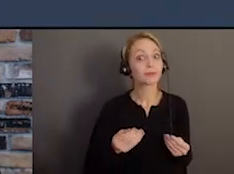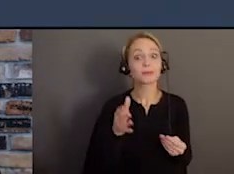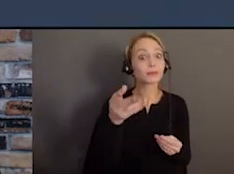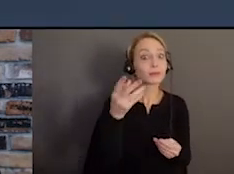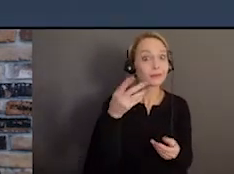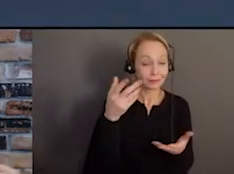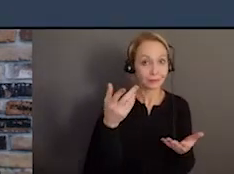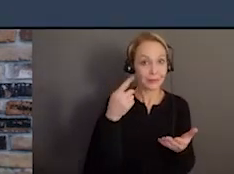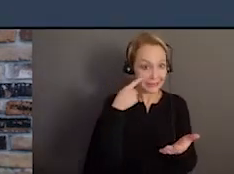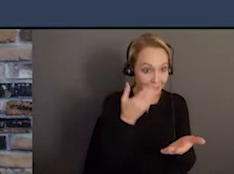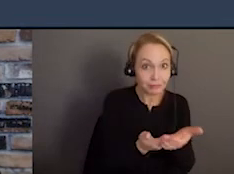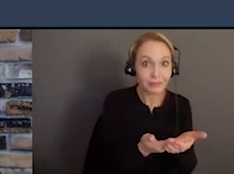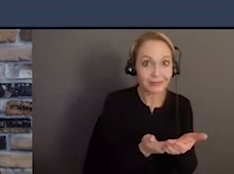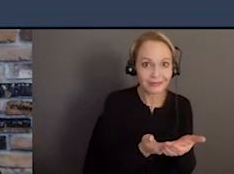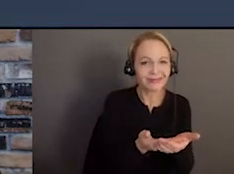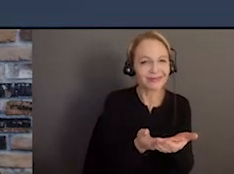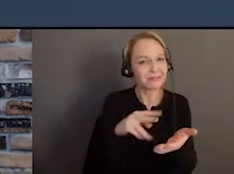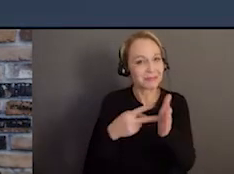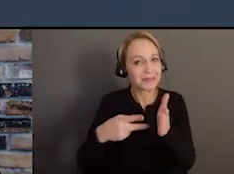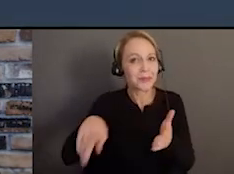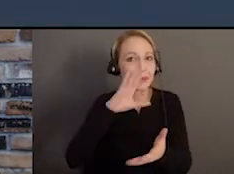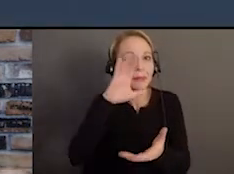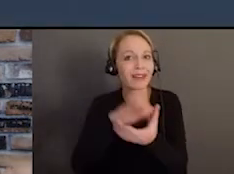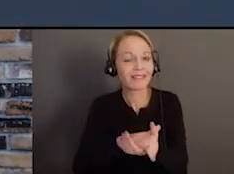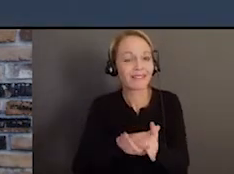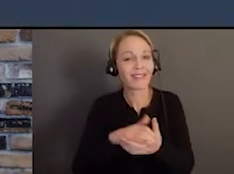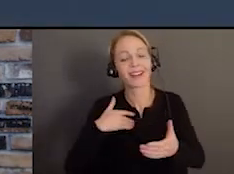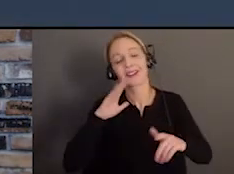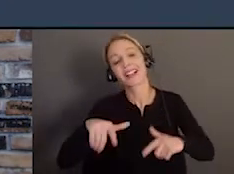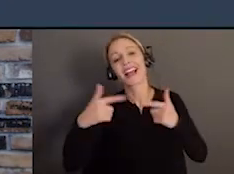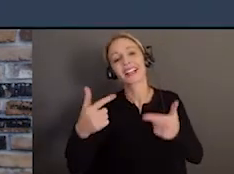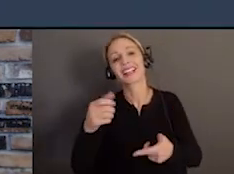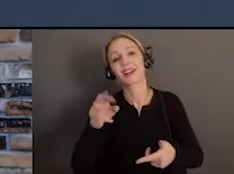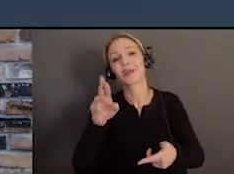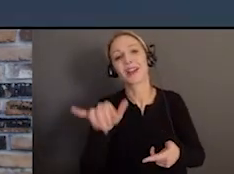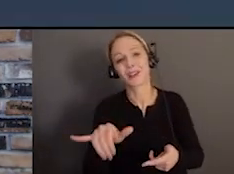AND SEEING IS BELIEVING AND HAND OFF TO GREGORY THAT